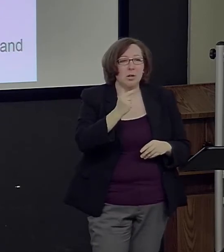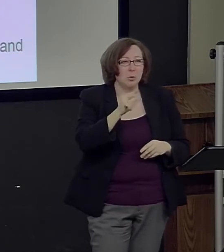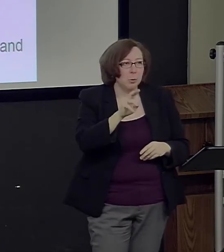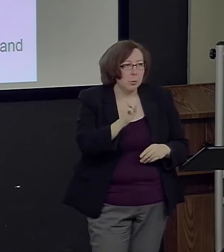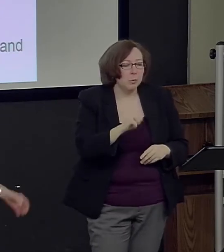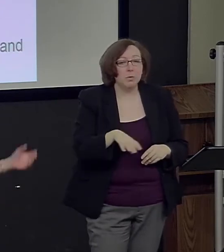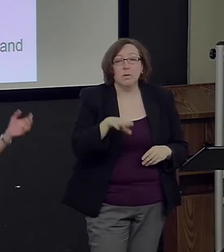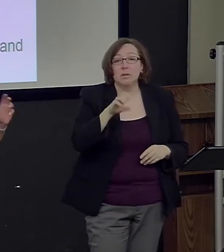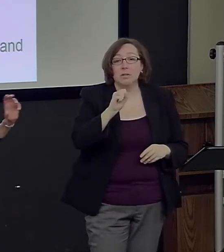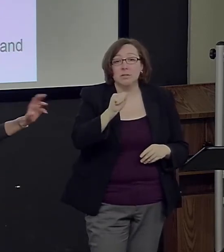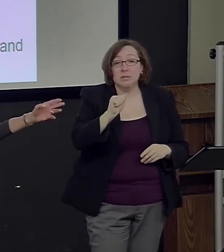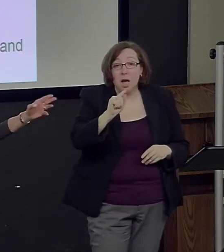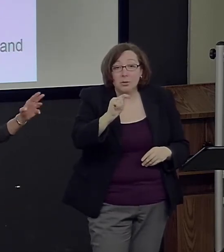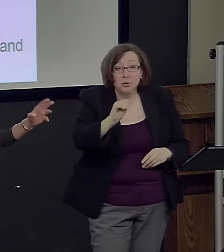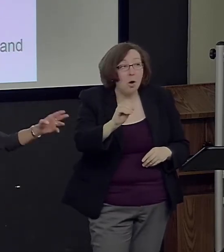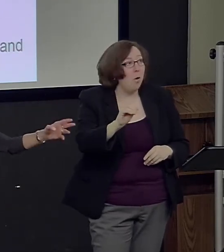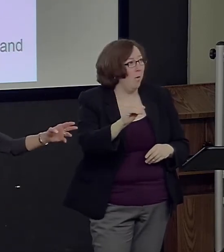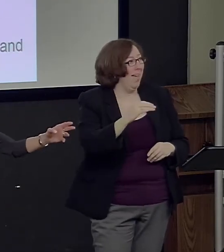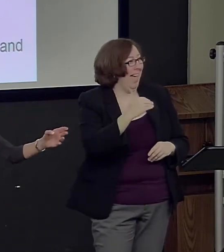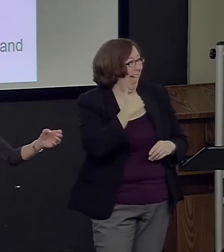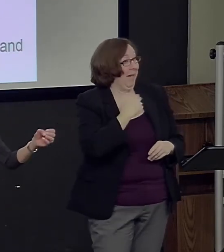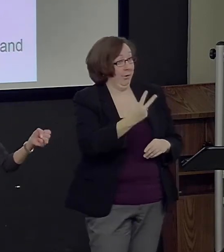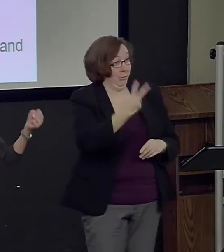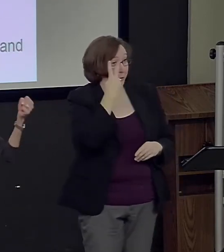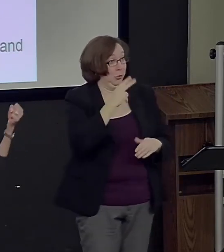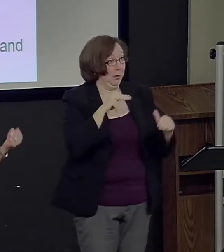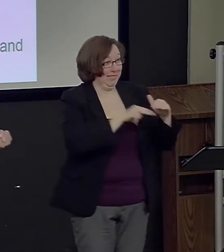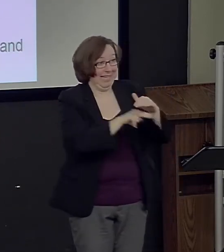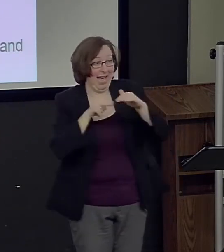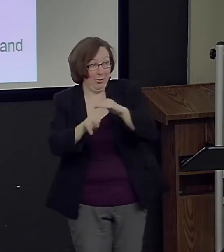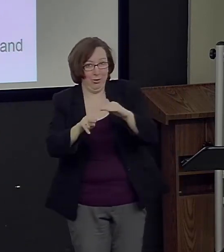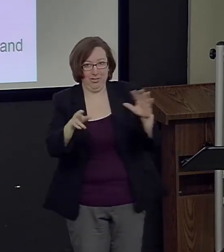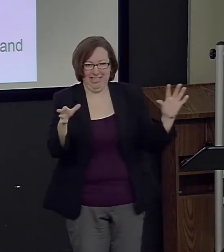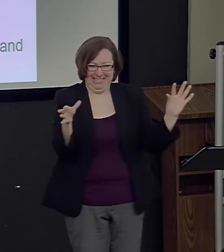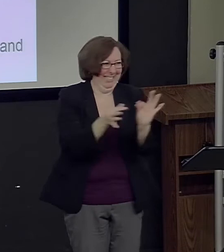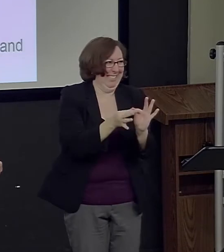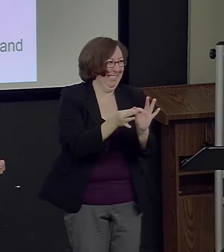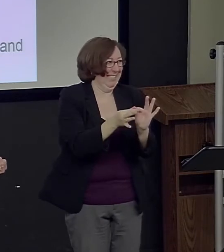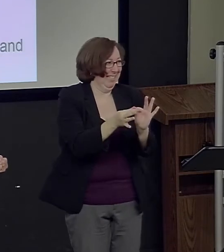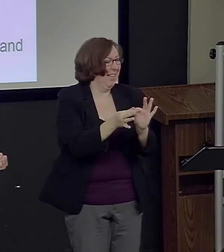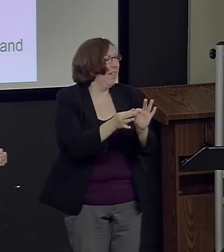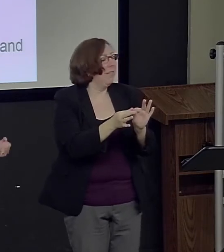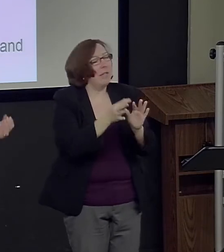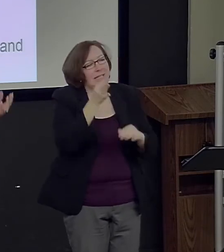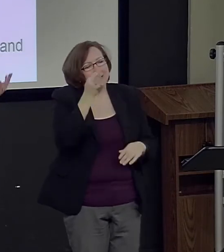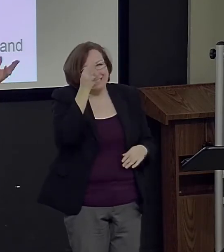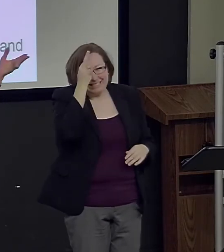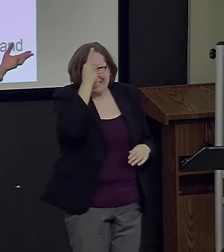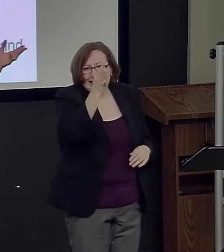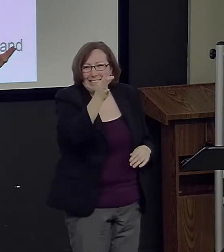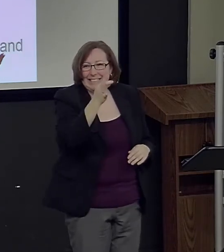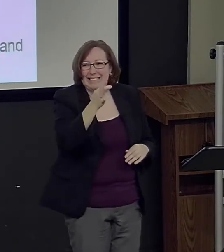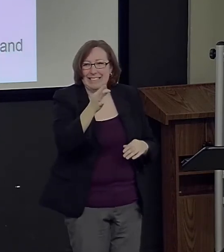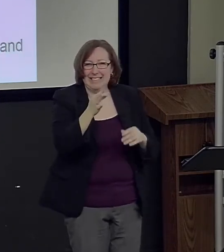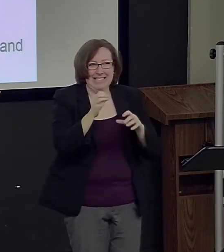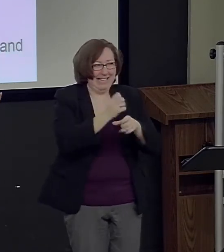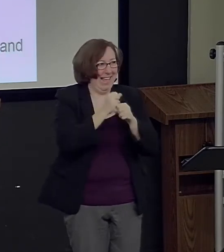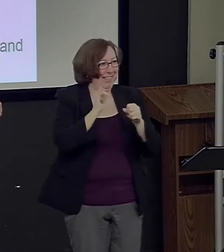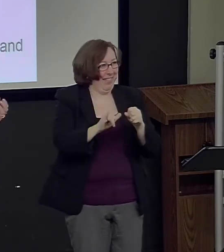that have chained scanners together. And they can almost get it because you can get with these video cameras